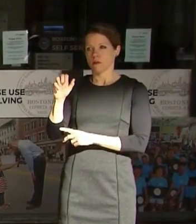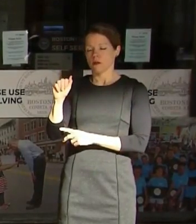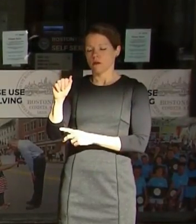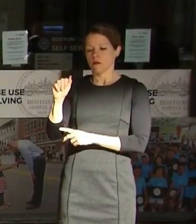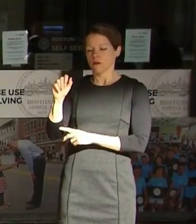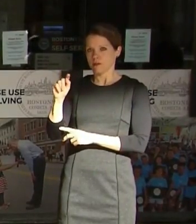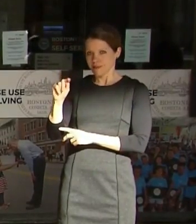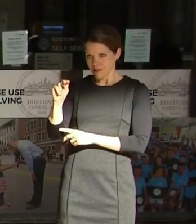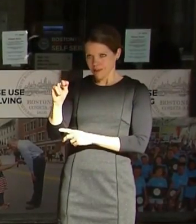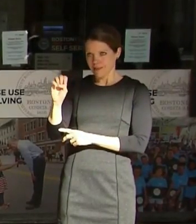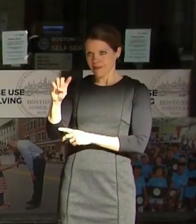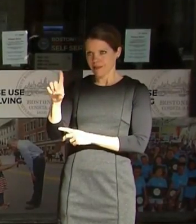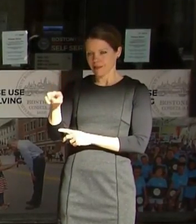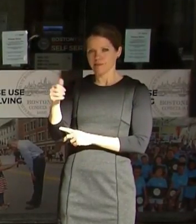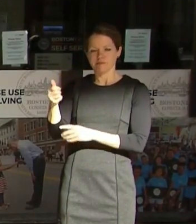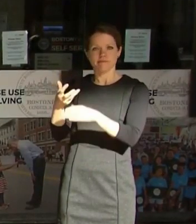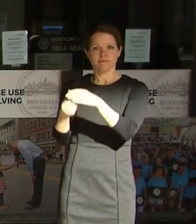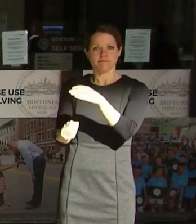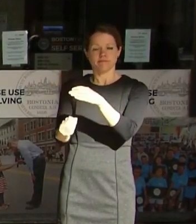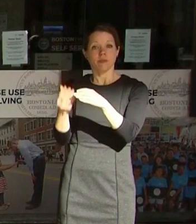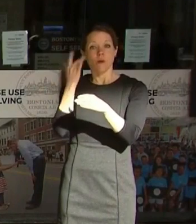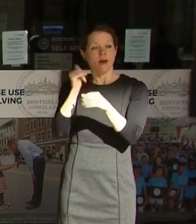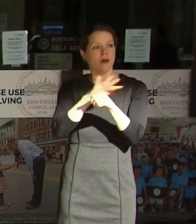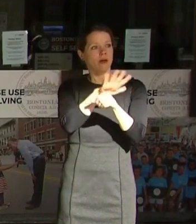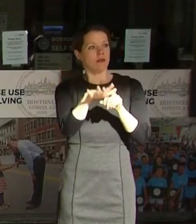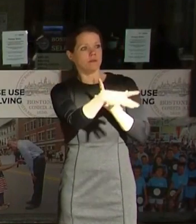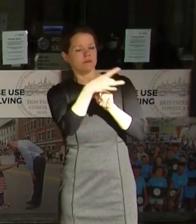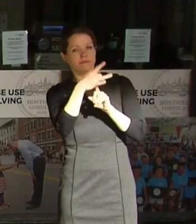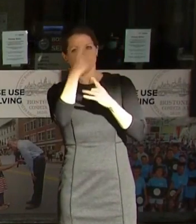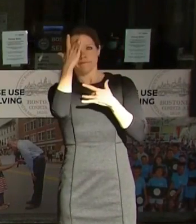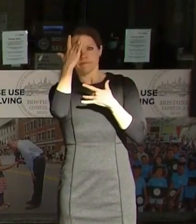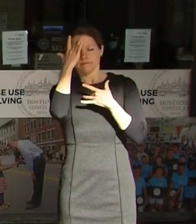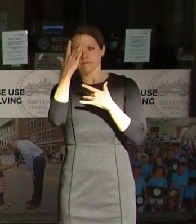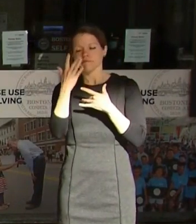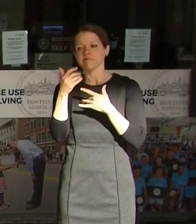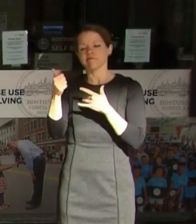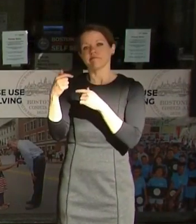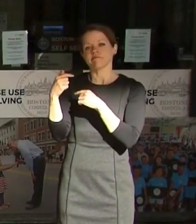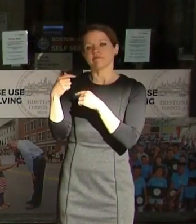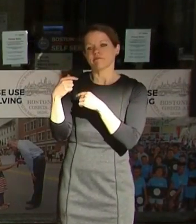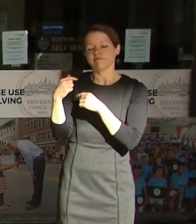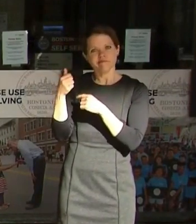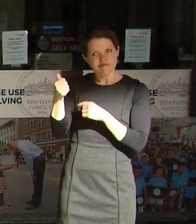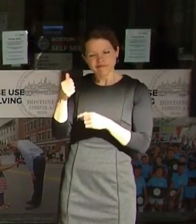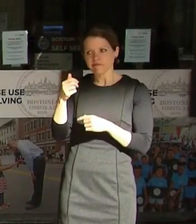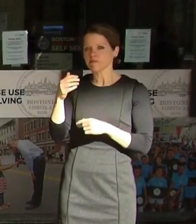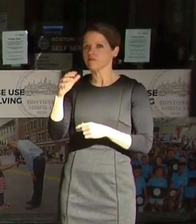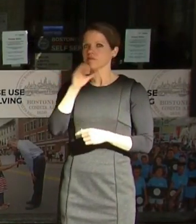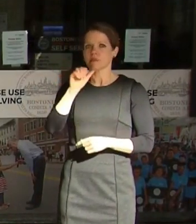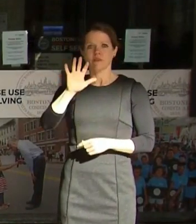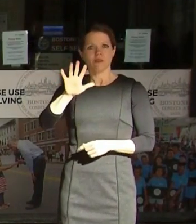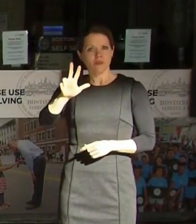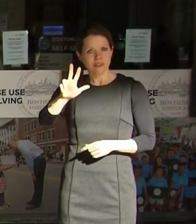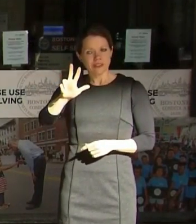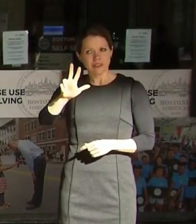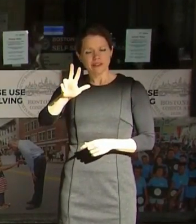NOW. SO WE WILL SEND IT TO THE MAYOR. THIS AFTERNOON, BOSTON POLICE OFFICER HOSE A FONT THAT